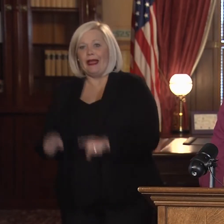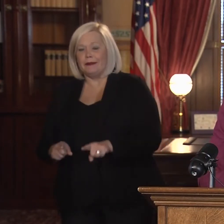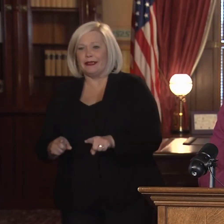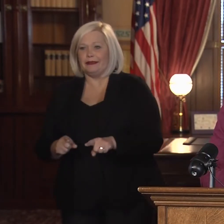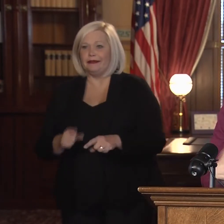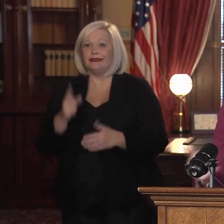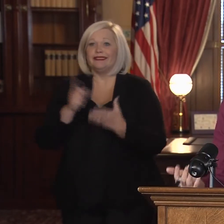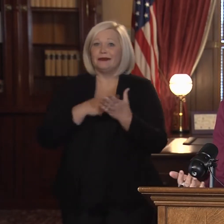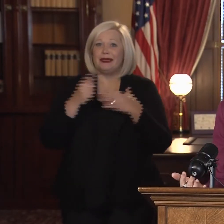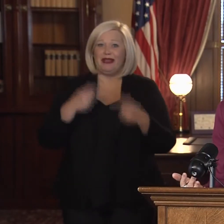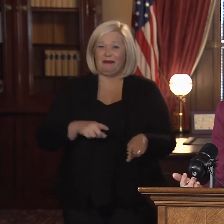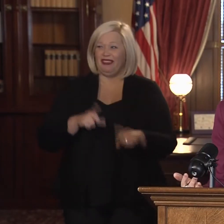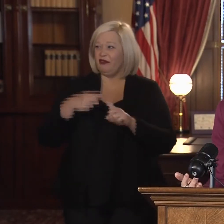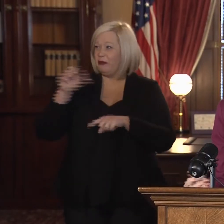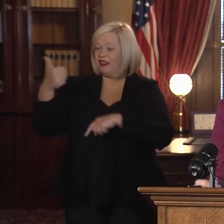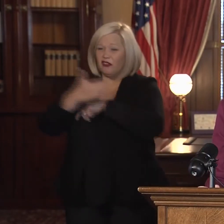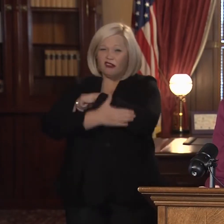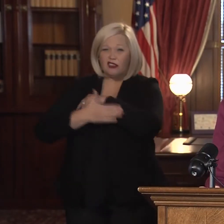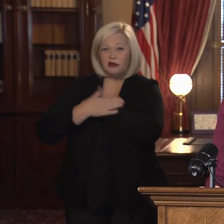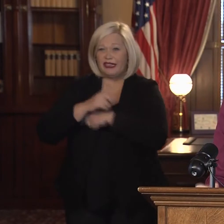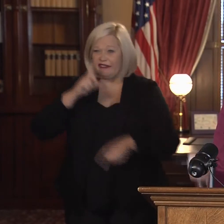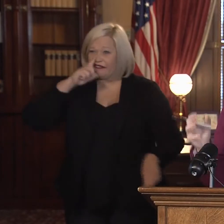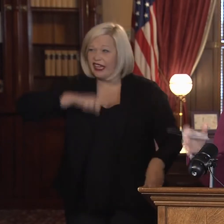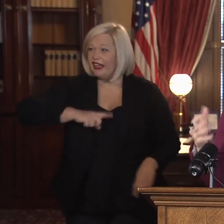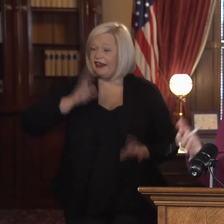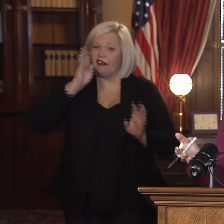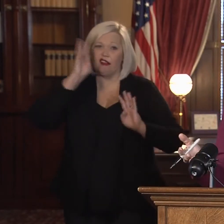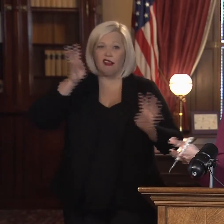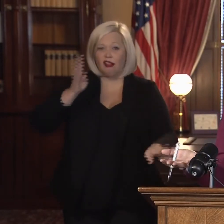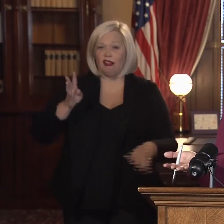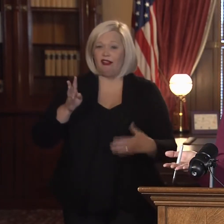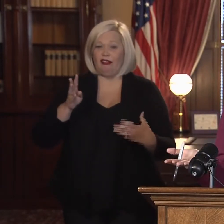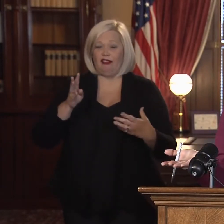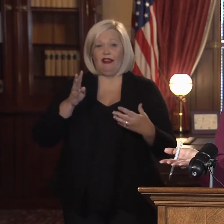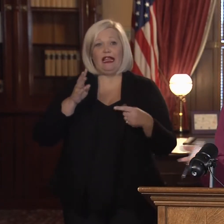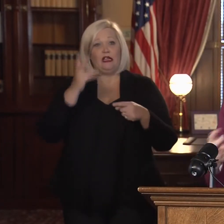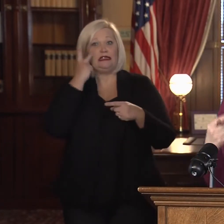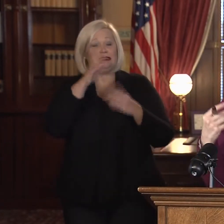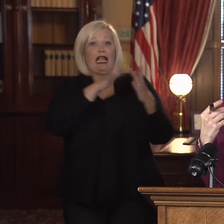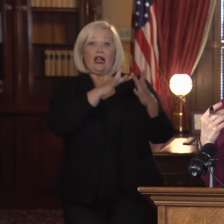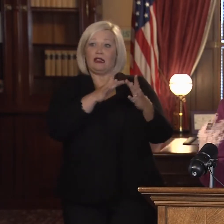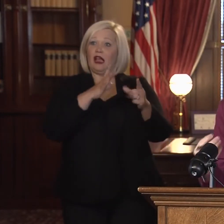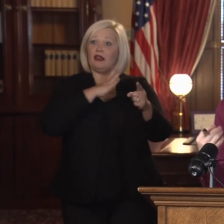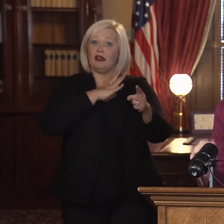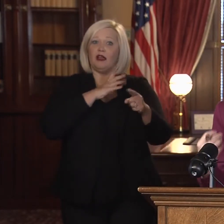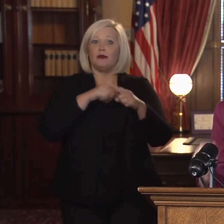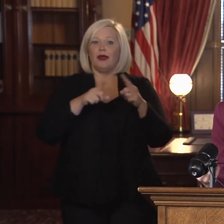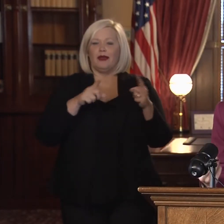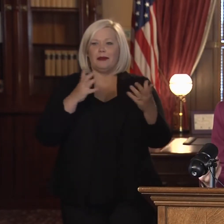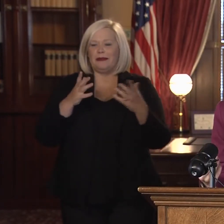RESEARCH. A LOT OF TIMES IT'S A FAKE AND SOMETHING FROM A ACTUALLY